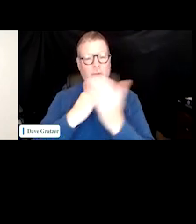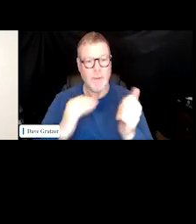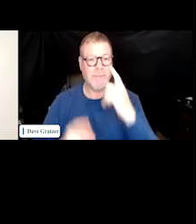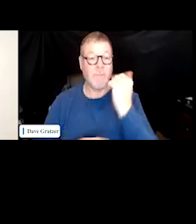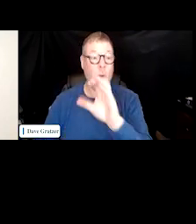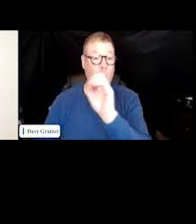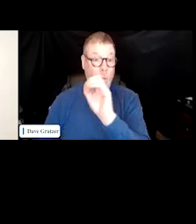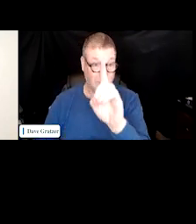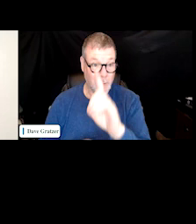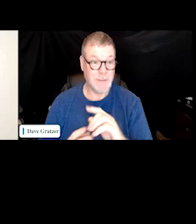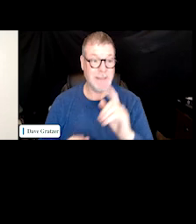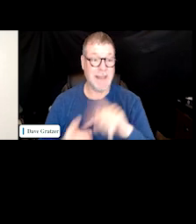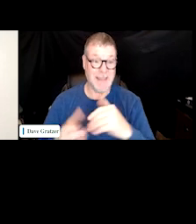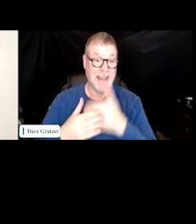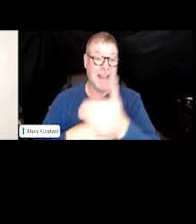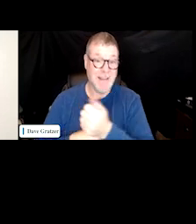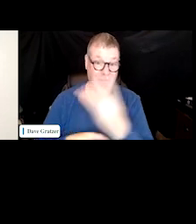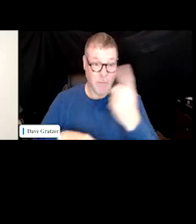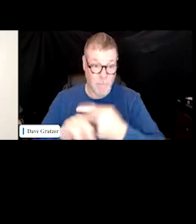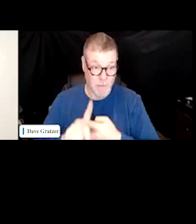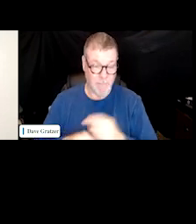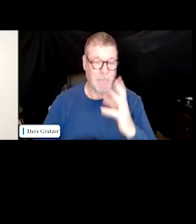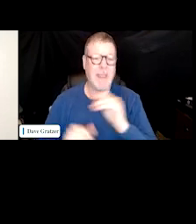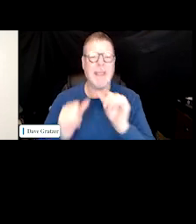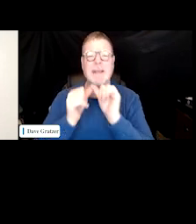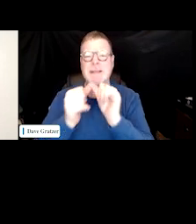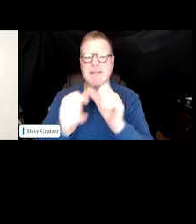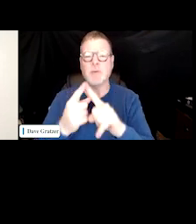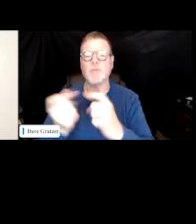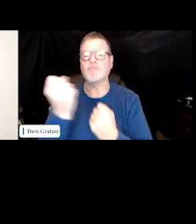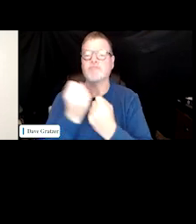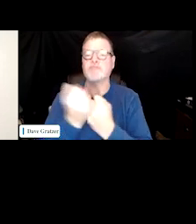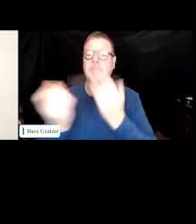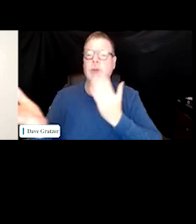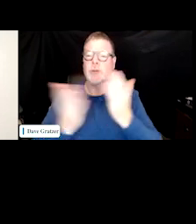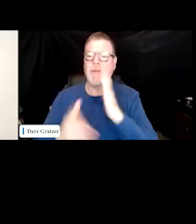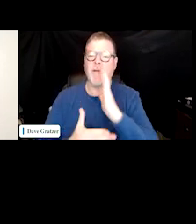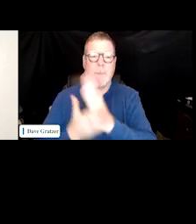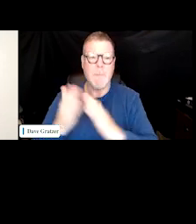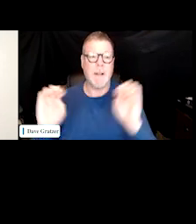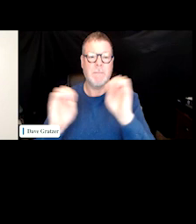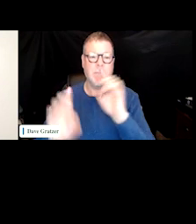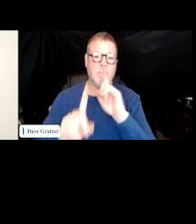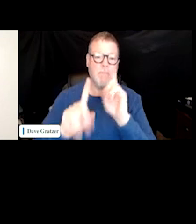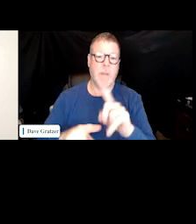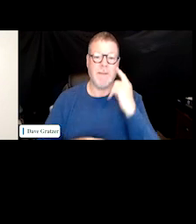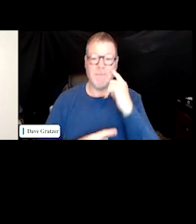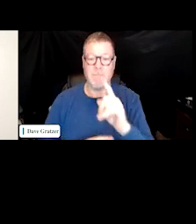within the next few months. And continuing to promote services as part of our emergency response team for the City of Hartford.